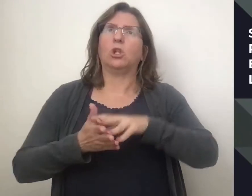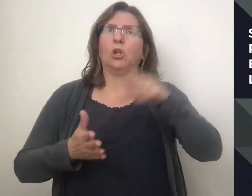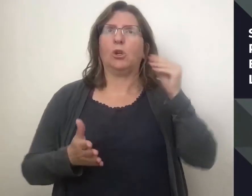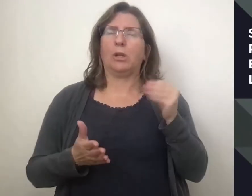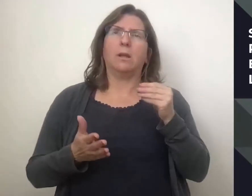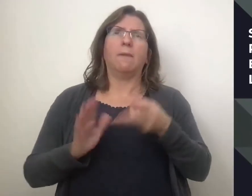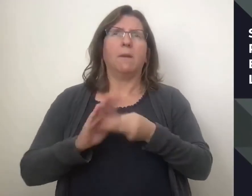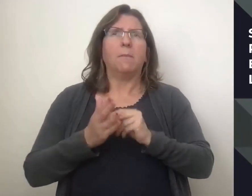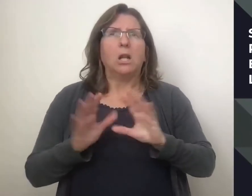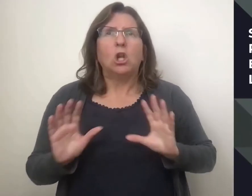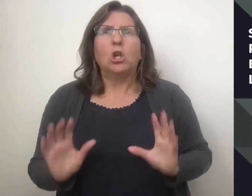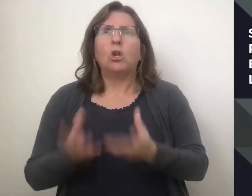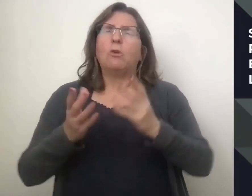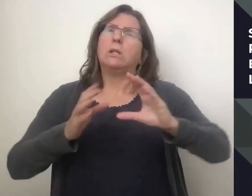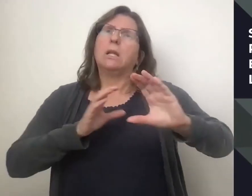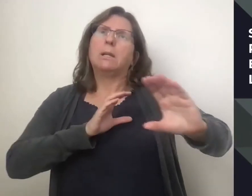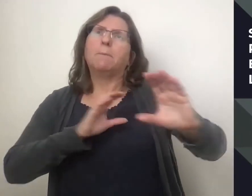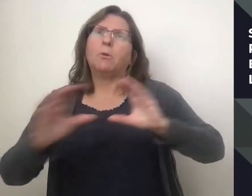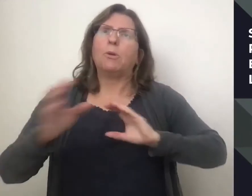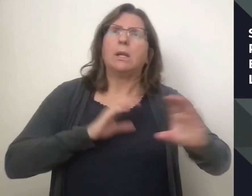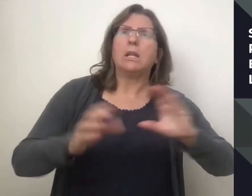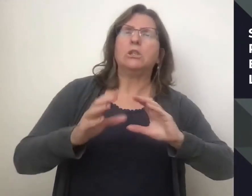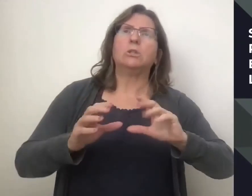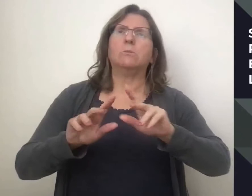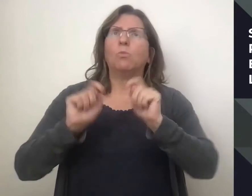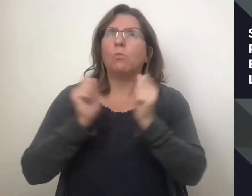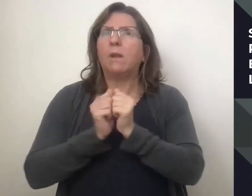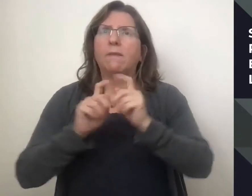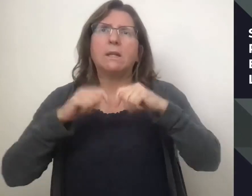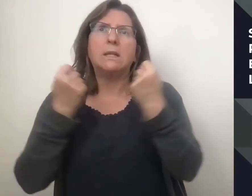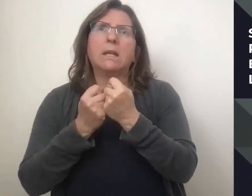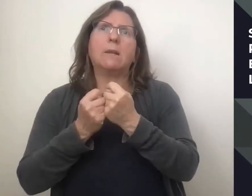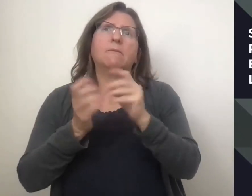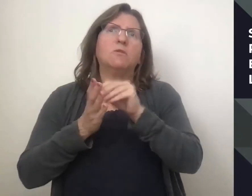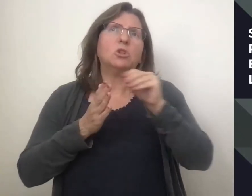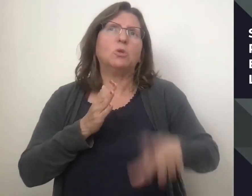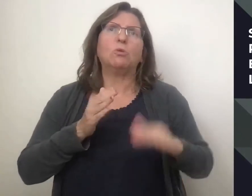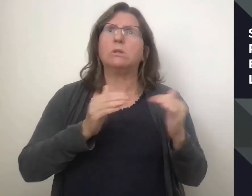Putting students together on teams will encourage conversations